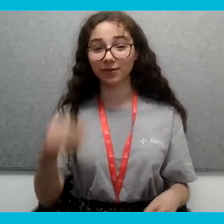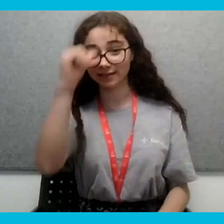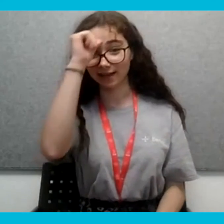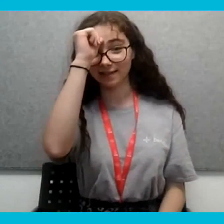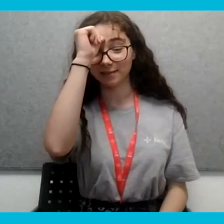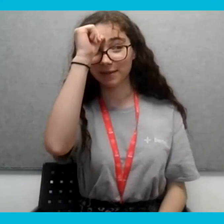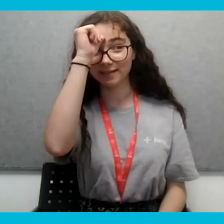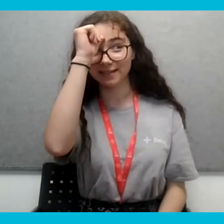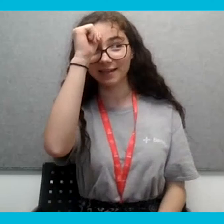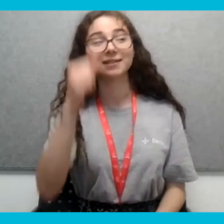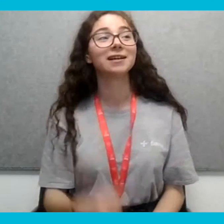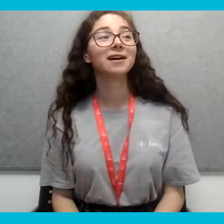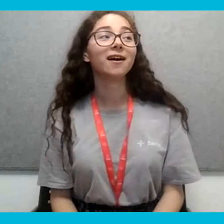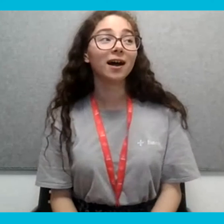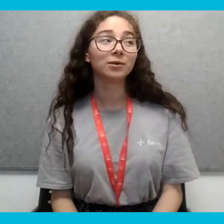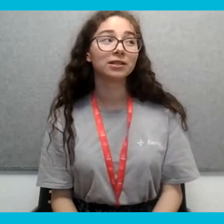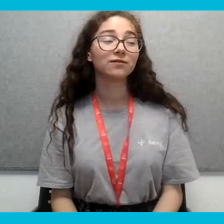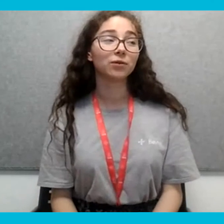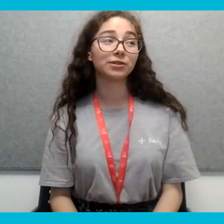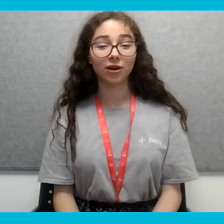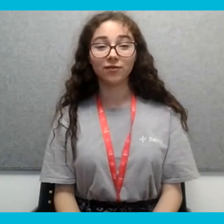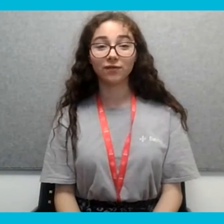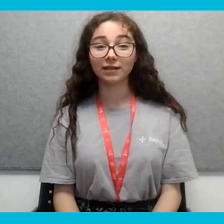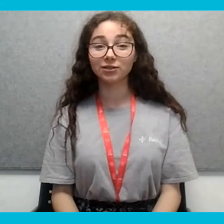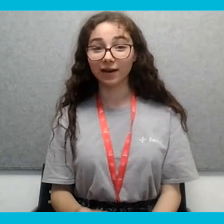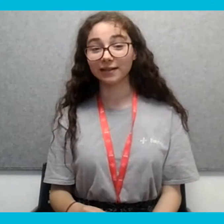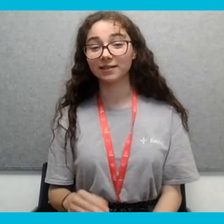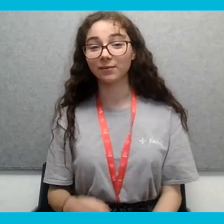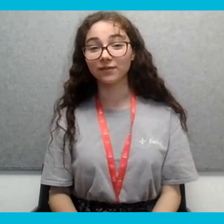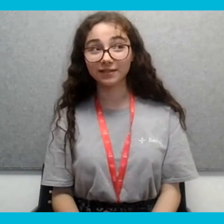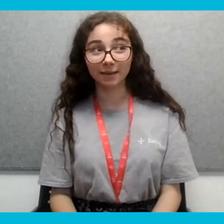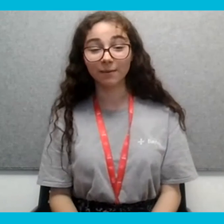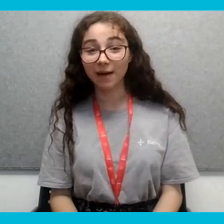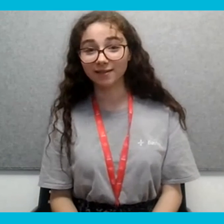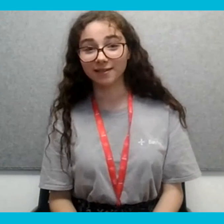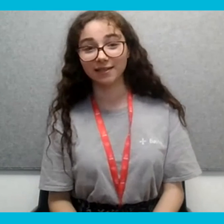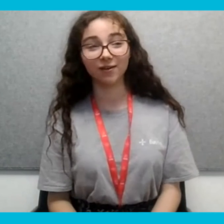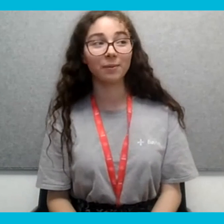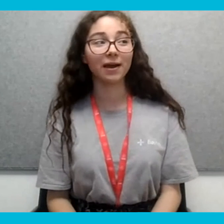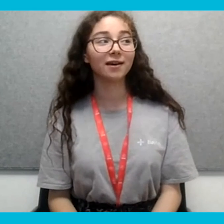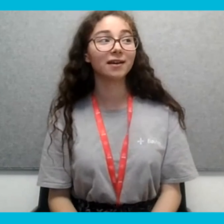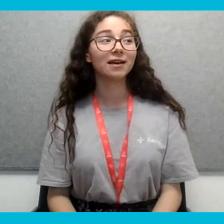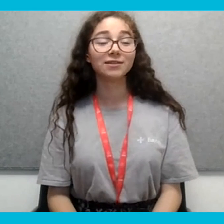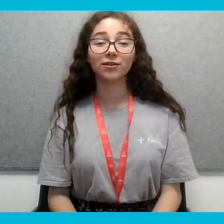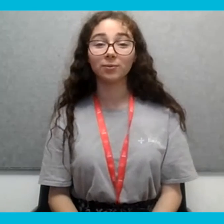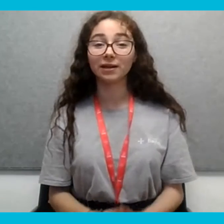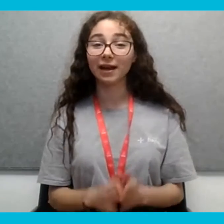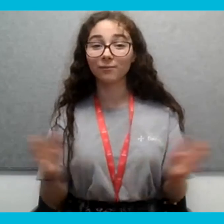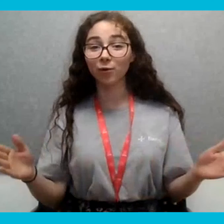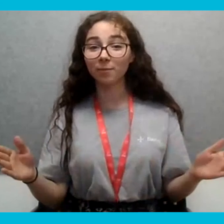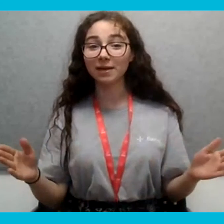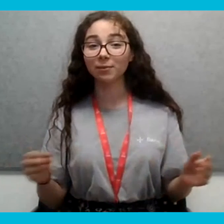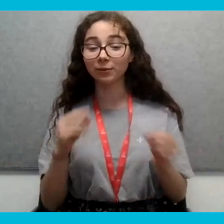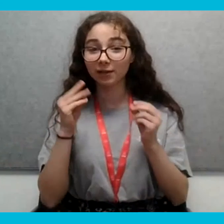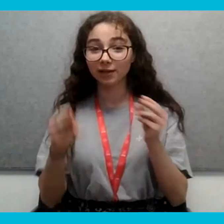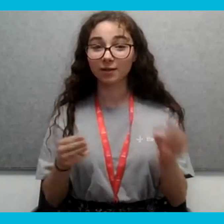order to increase accessibility. I'm looking forward to hopefully training some of the STEM ambassadors here at Bayer so that we can have more